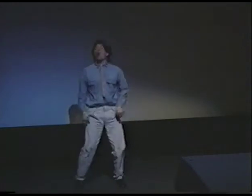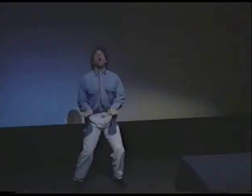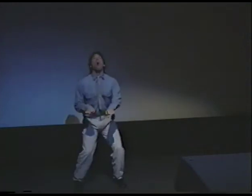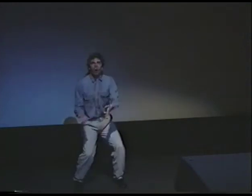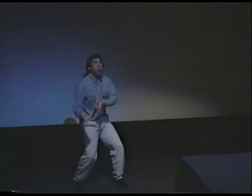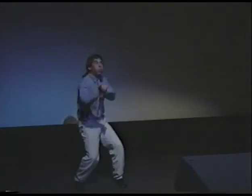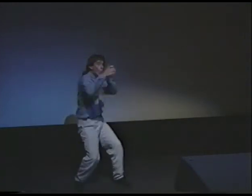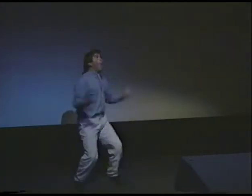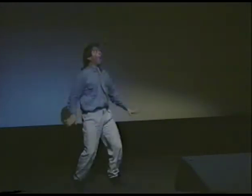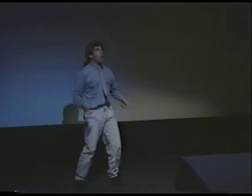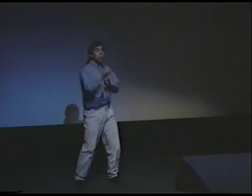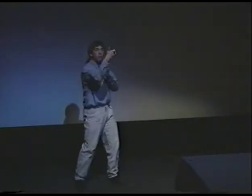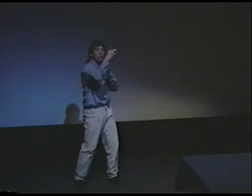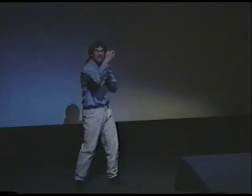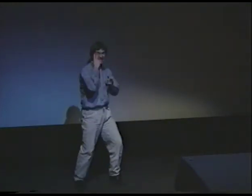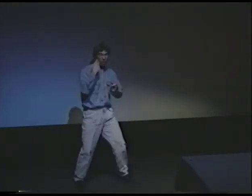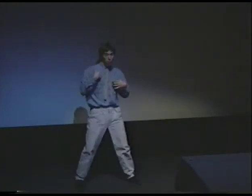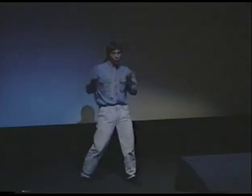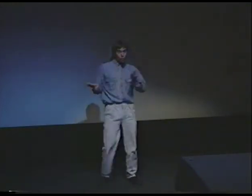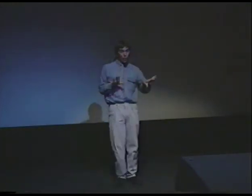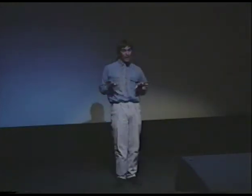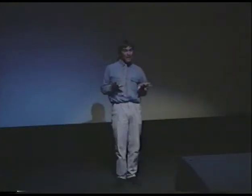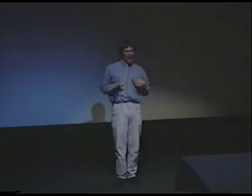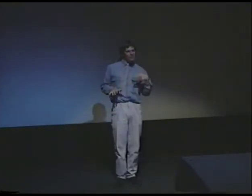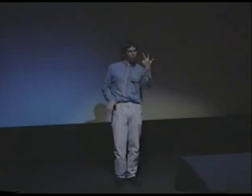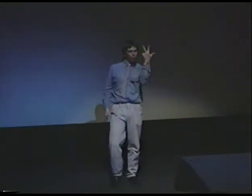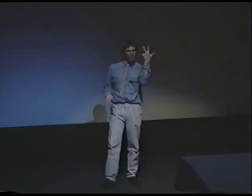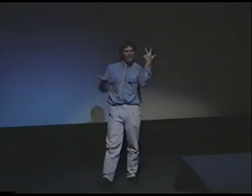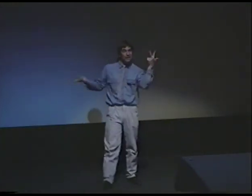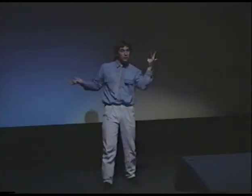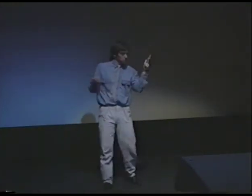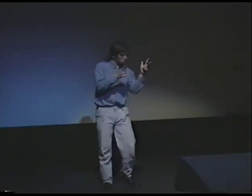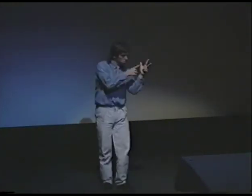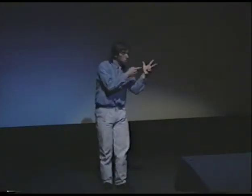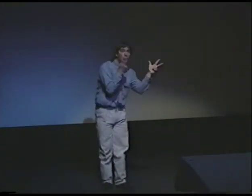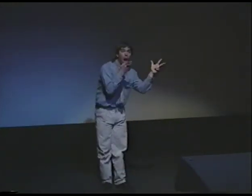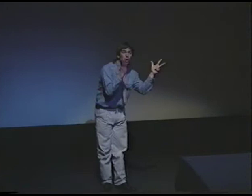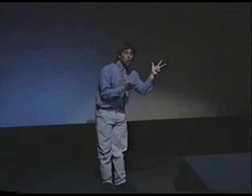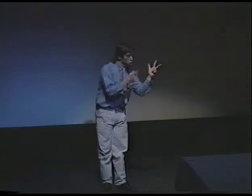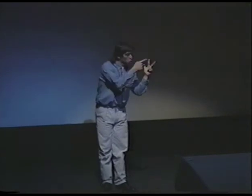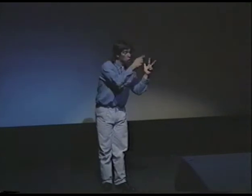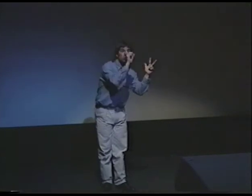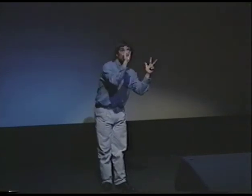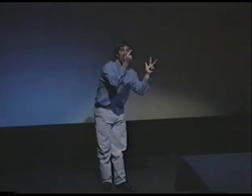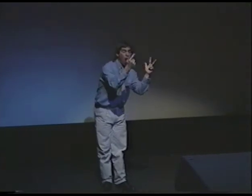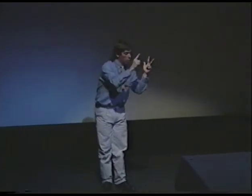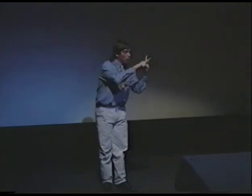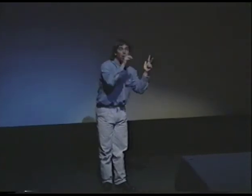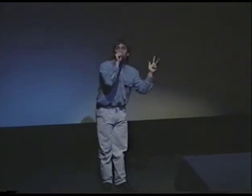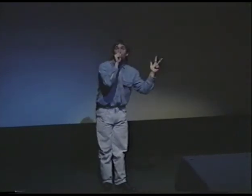The bird flies. See what I'm doing. There's three things-- there's the hunter, the dog,